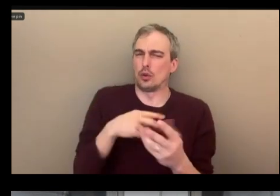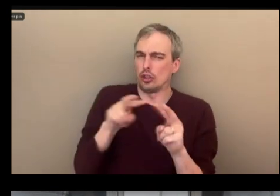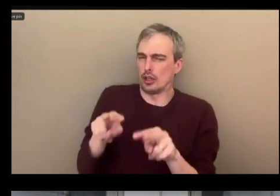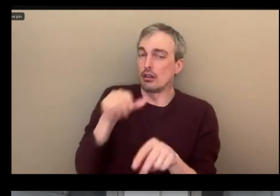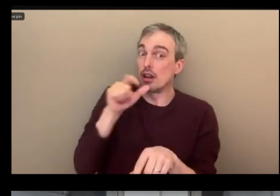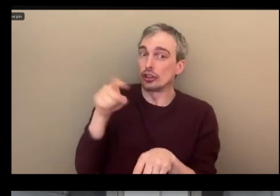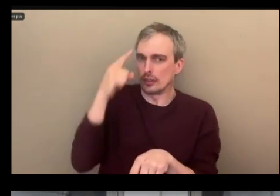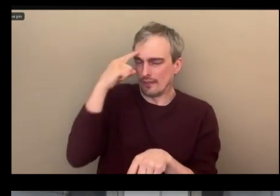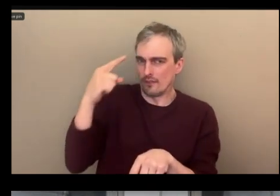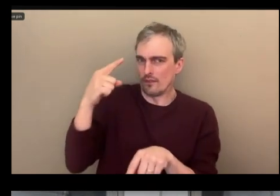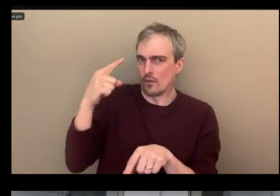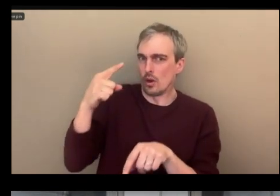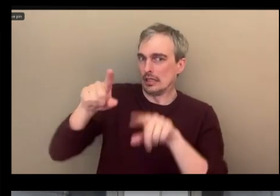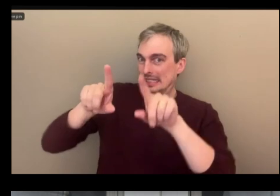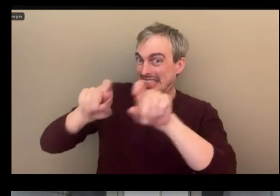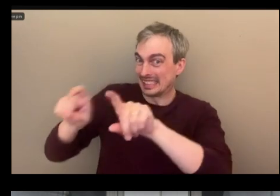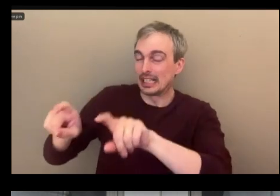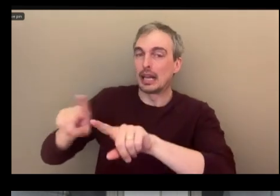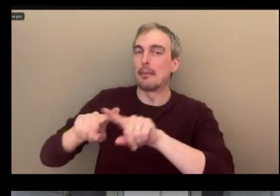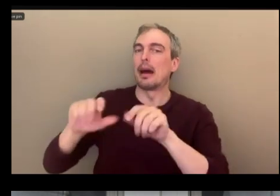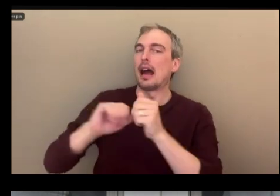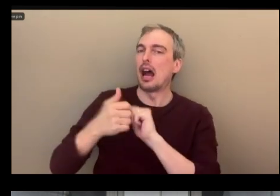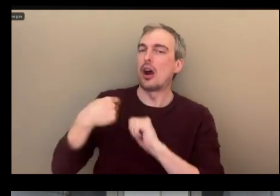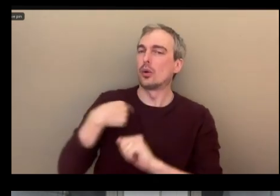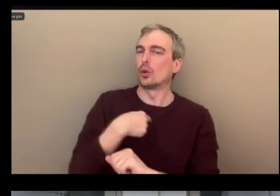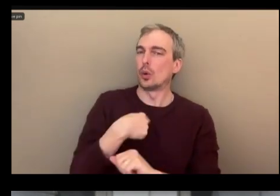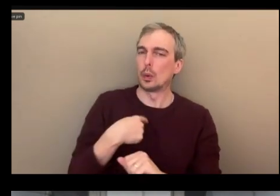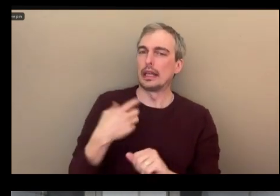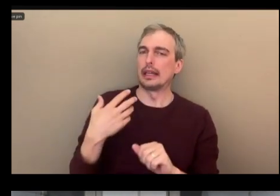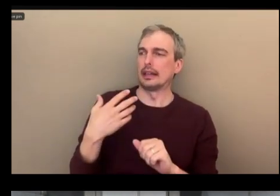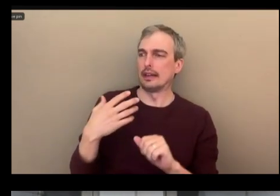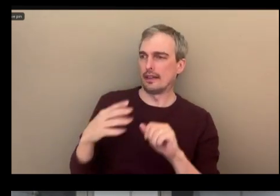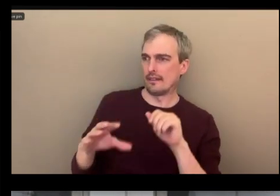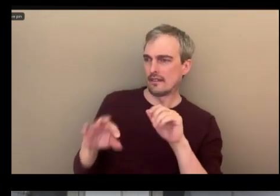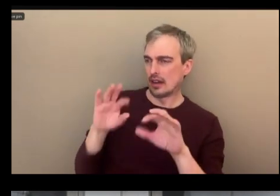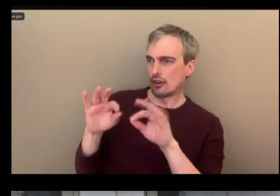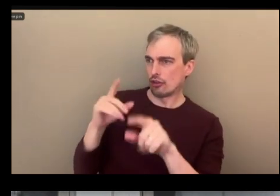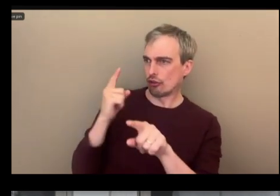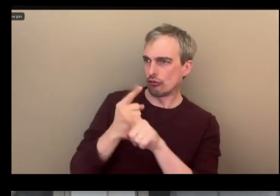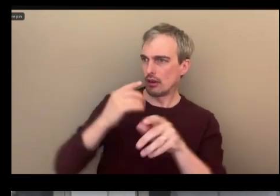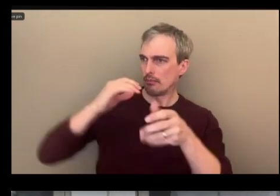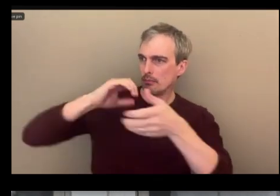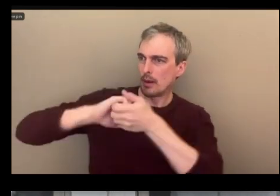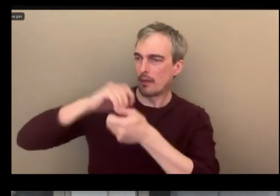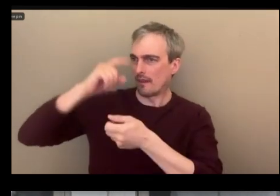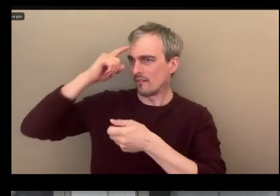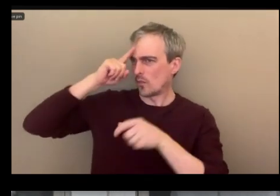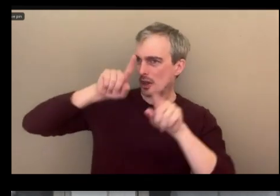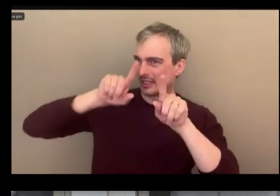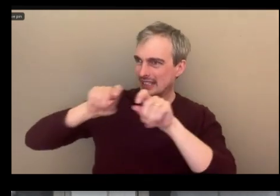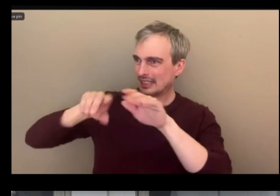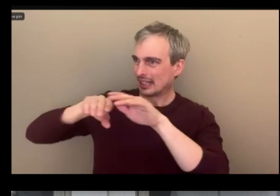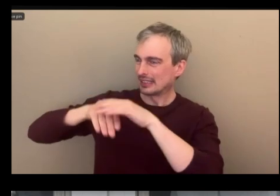right partners to build accessibility testing from a VR perspective? Not testing. Training from a VR perspective.